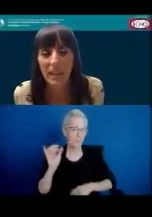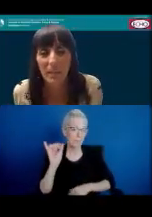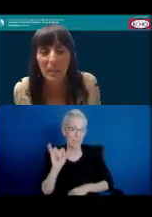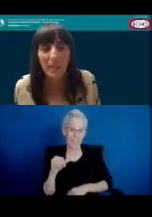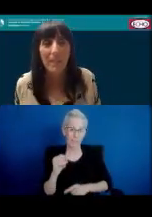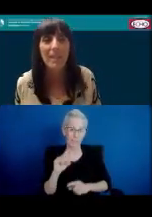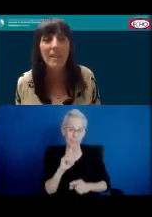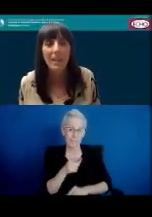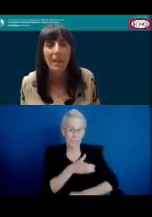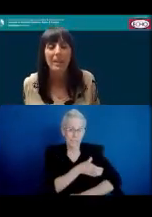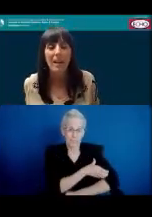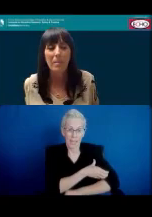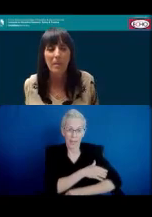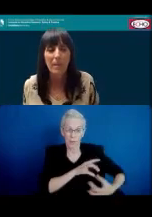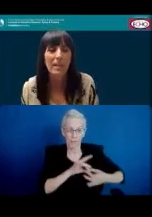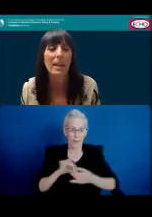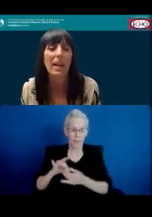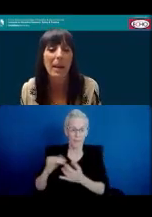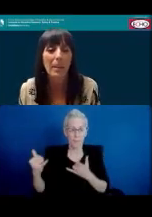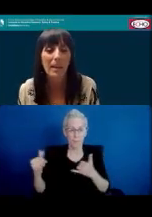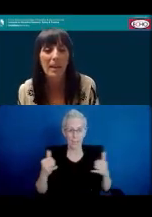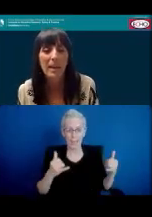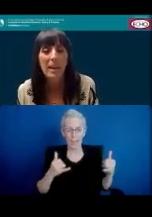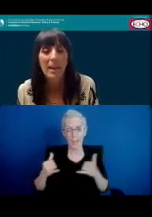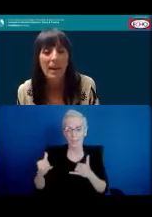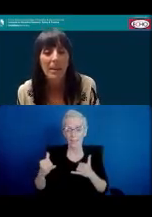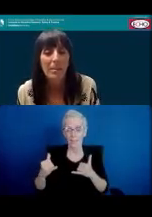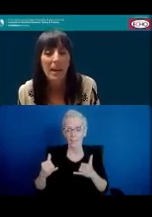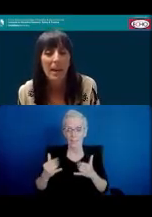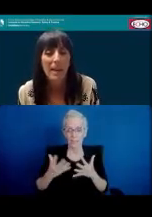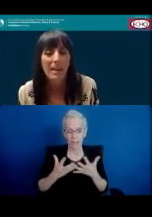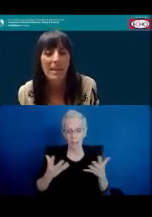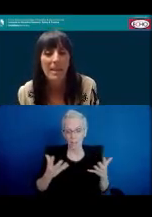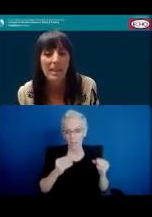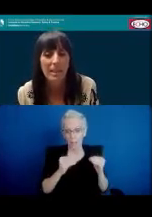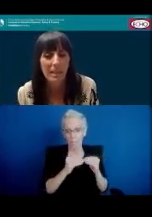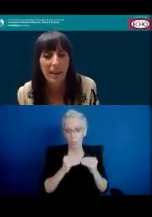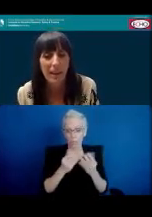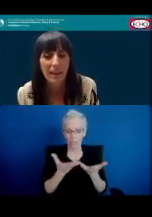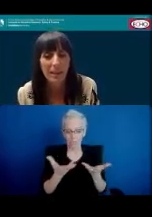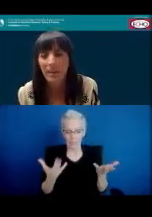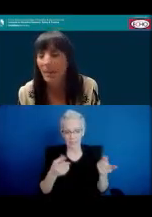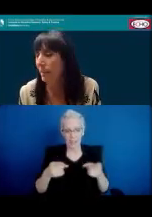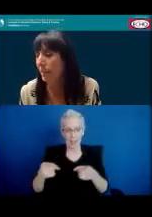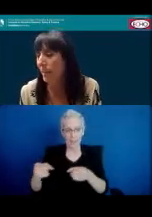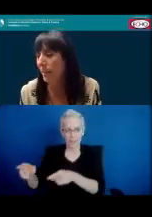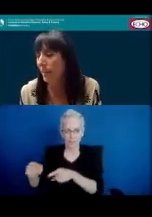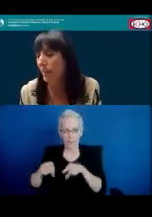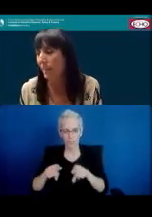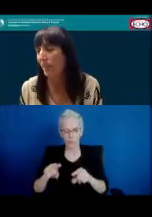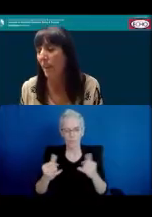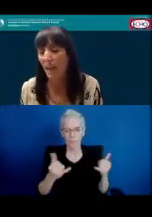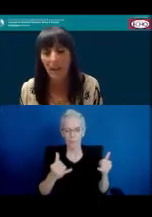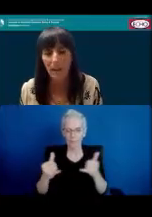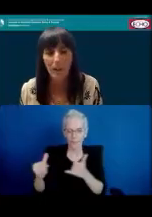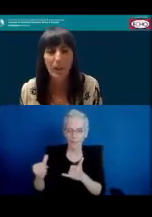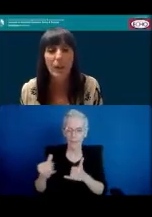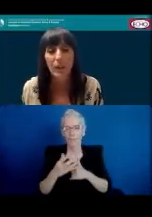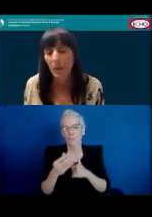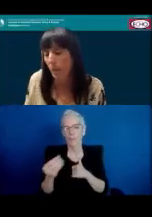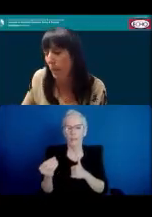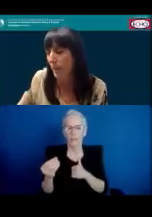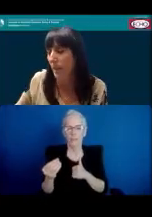that we get a lot more to happen and and things occur when the